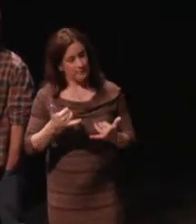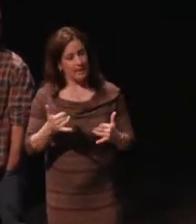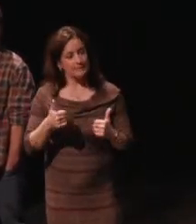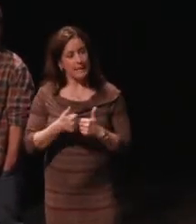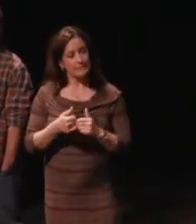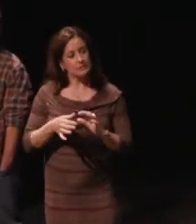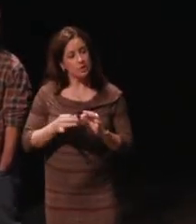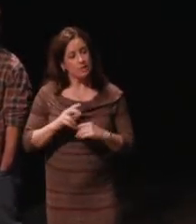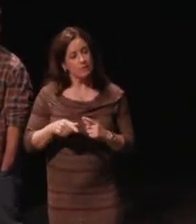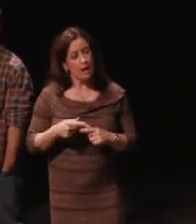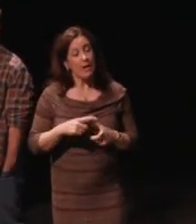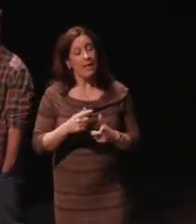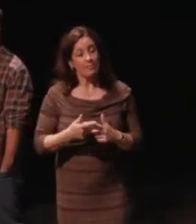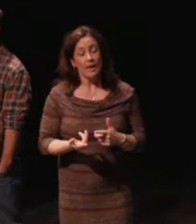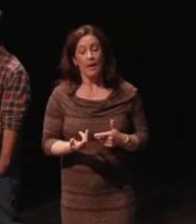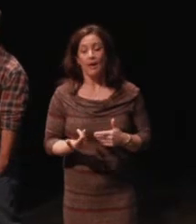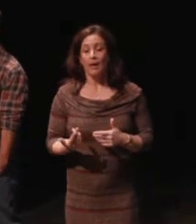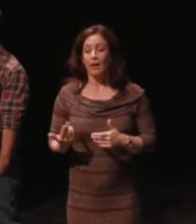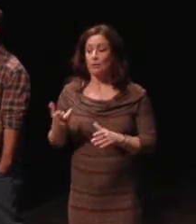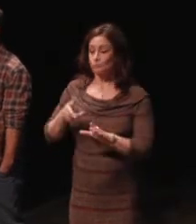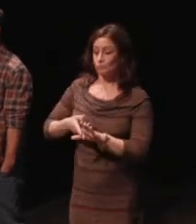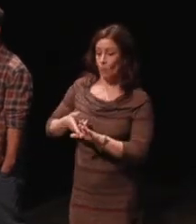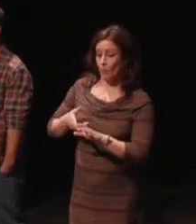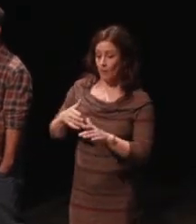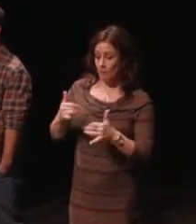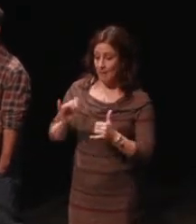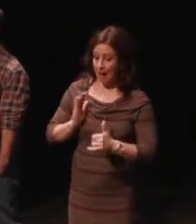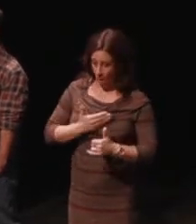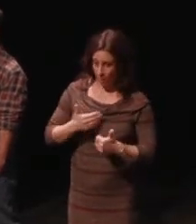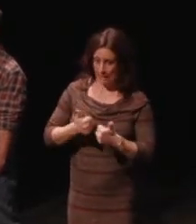then have him play our games a little bit and really started a dialogue as